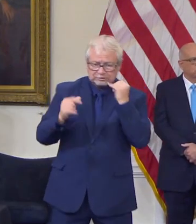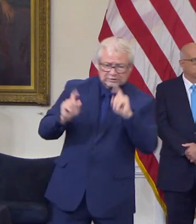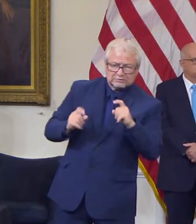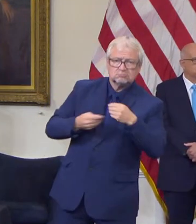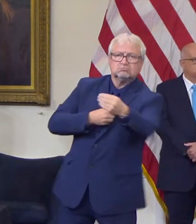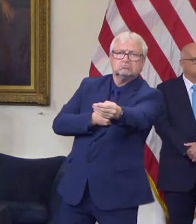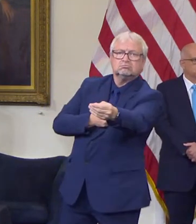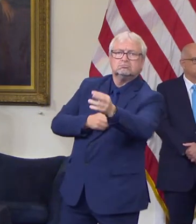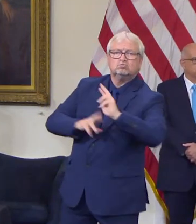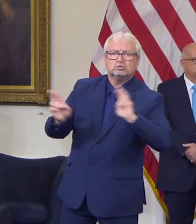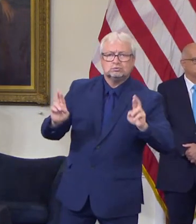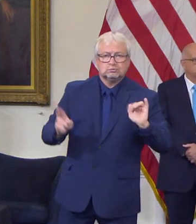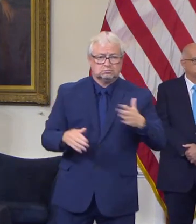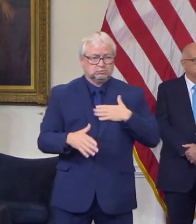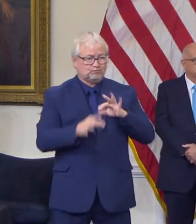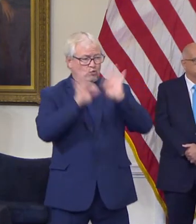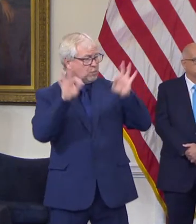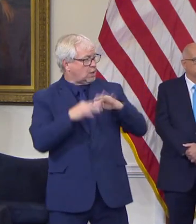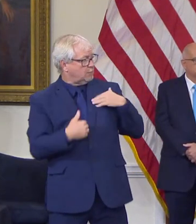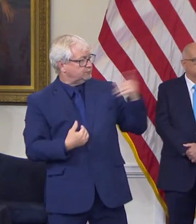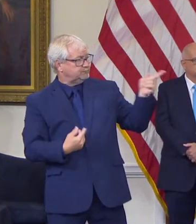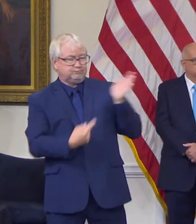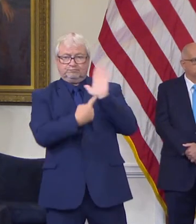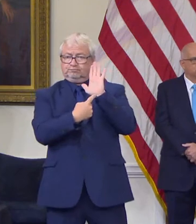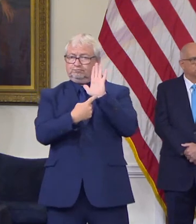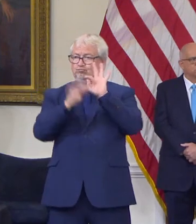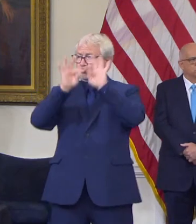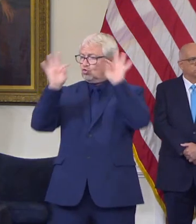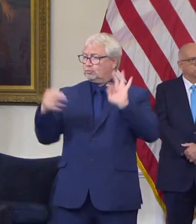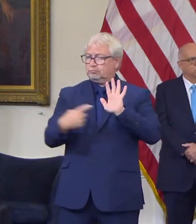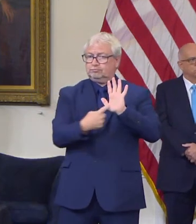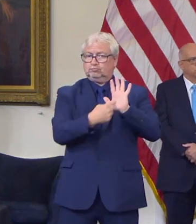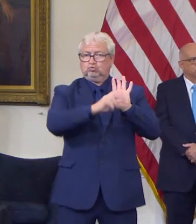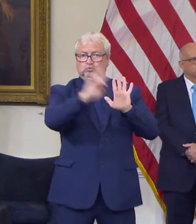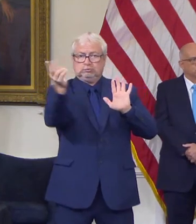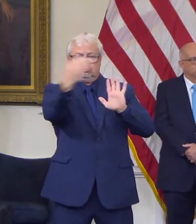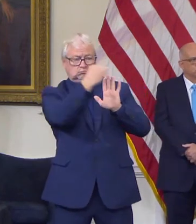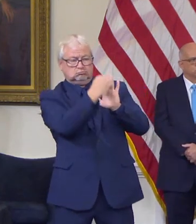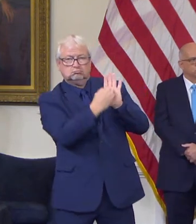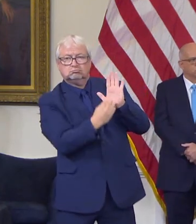request, to prescribe them accordingly. We have a form that we have sent to all